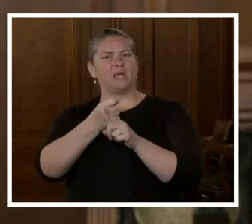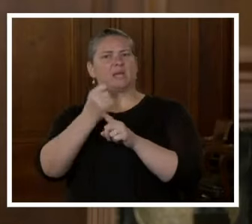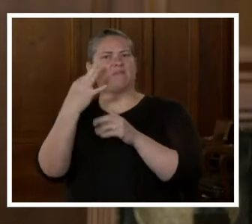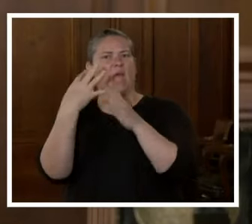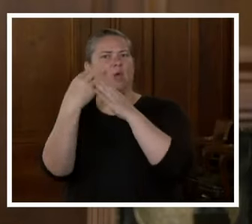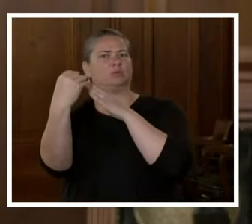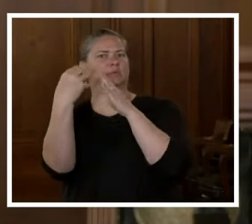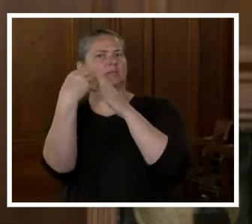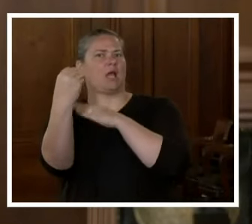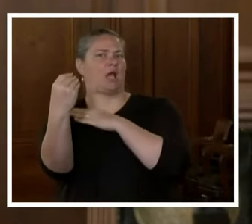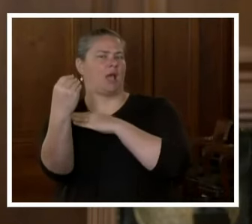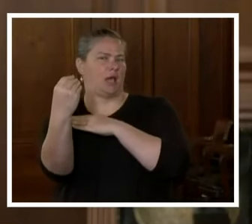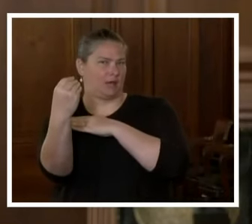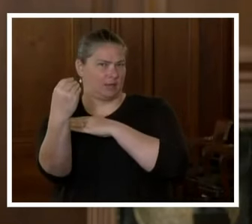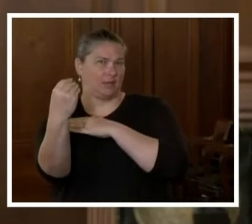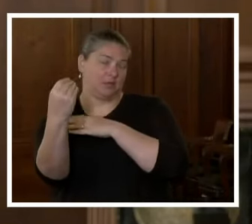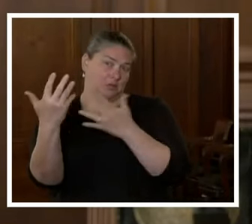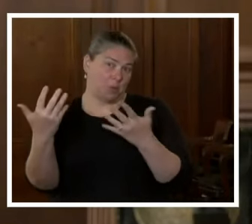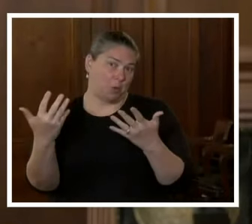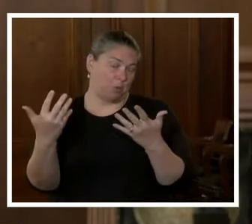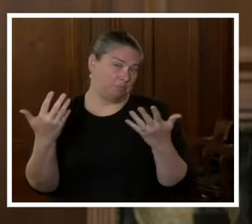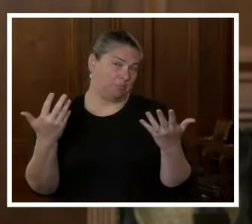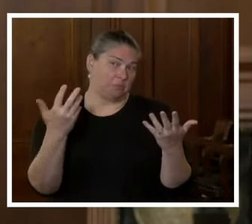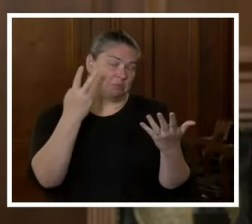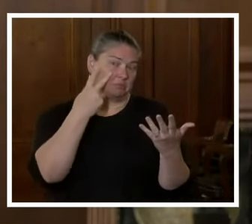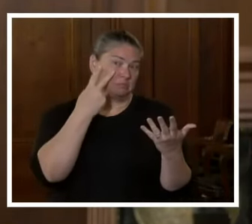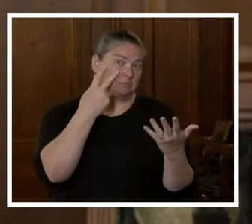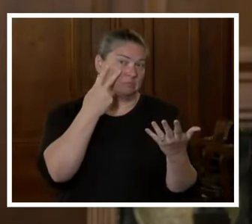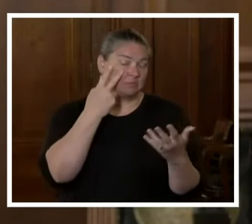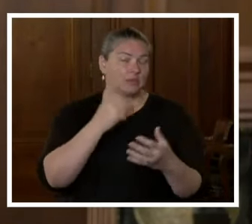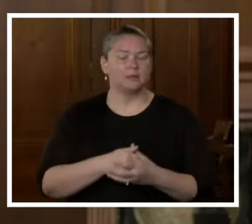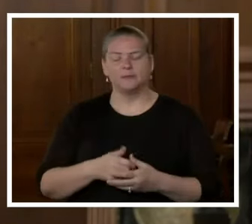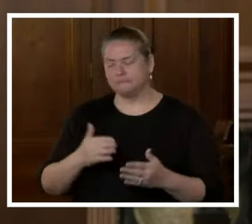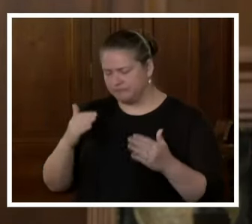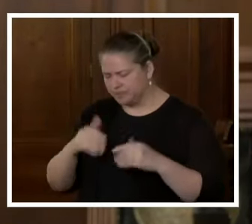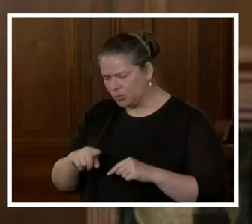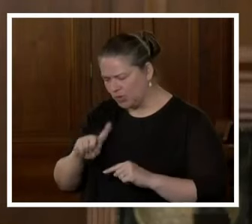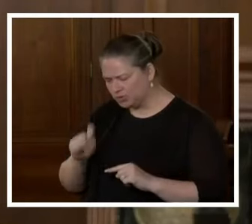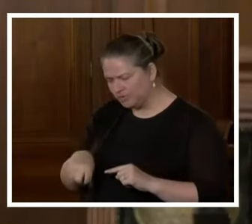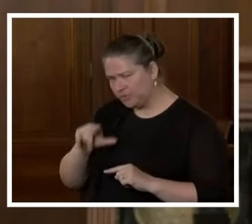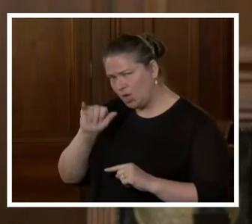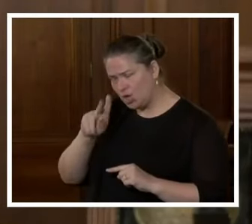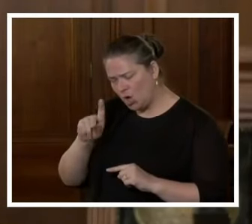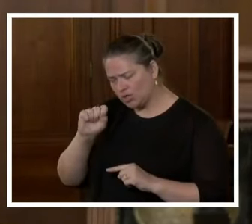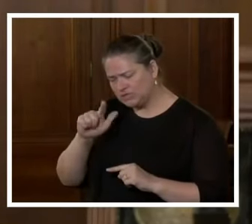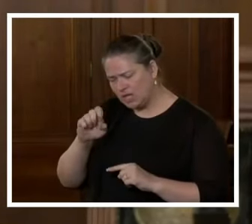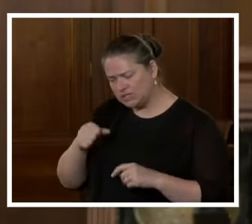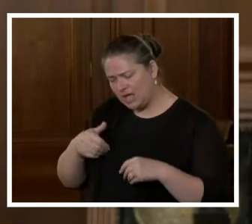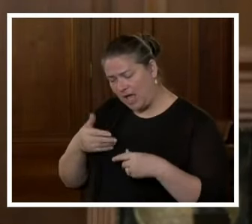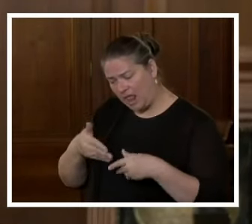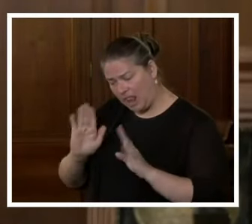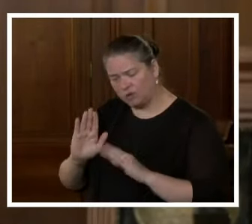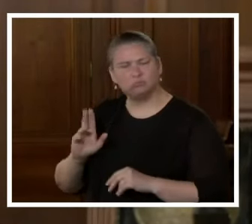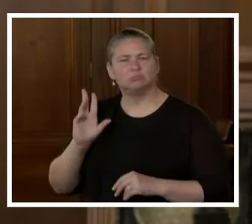REALLY GOOD JOB, AND THAT ARE ALWAYS LOOKING TO TRY TO DO THINGS BETTER, SO IF THERE ARE